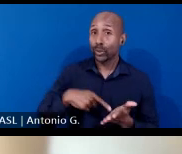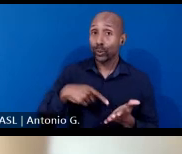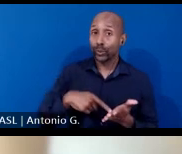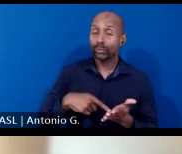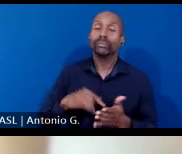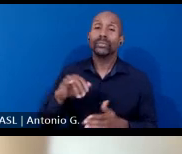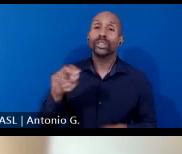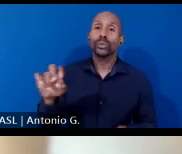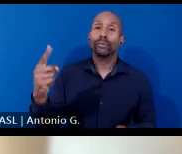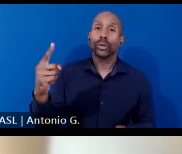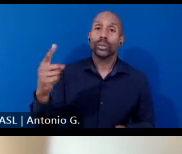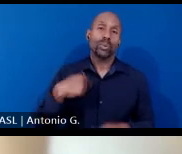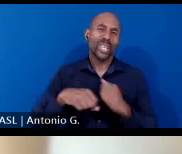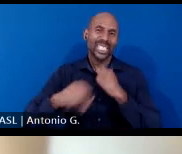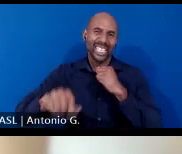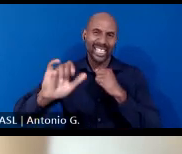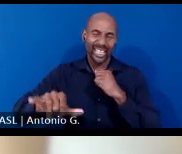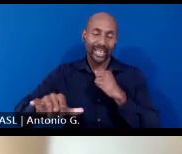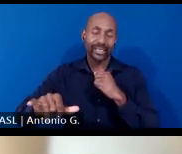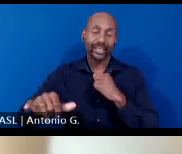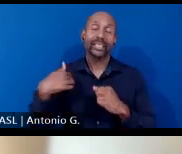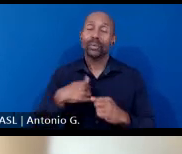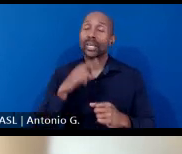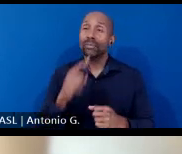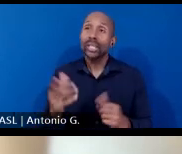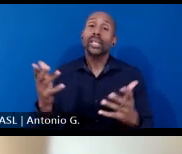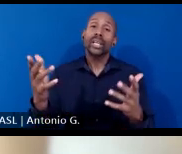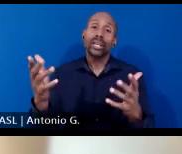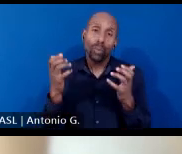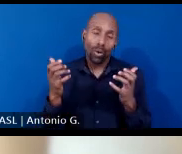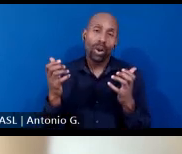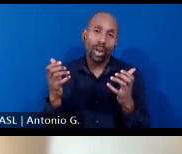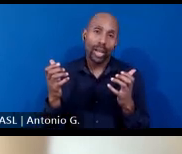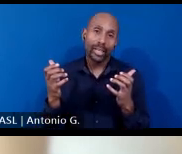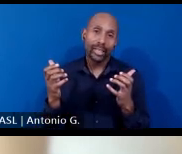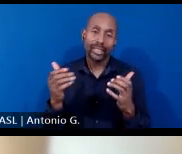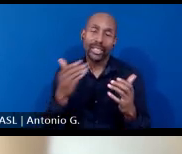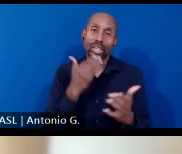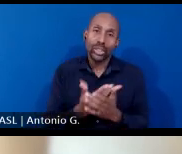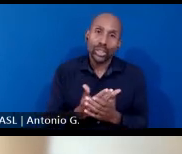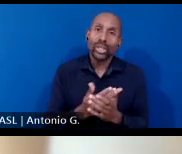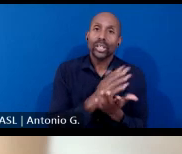We've extended it. And we really want to get, you know, a good swath of New York